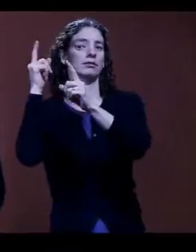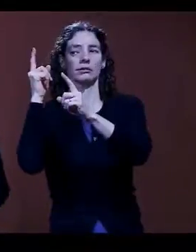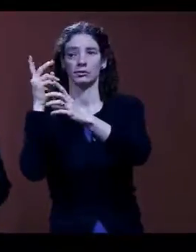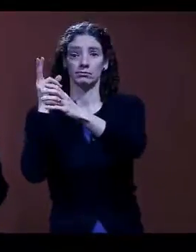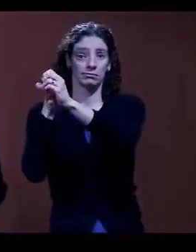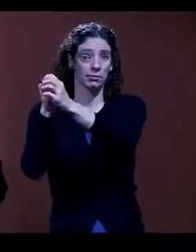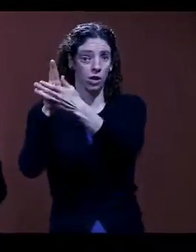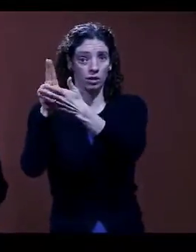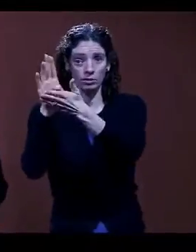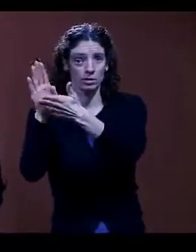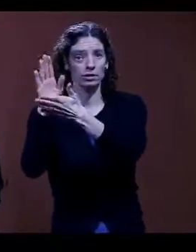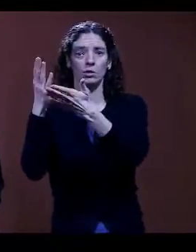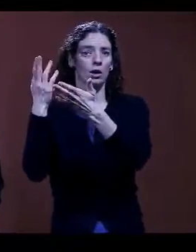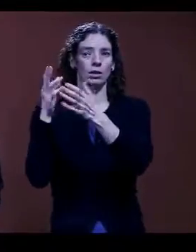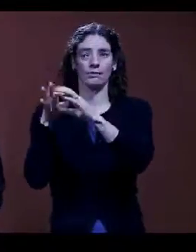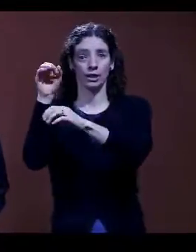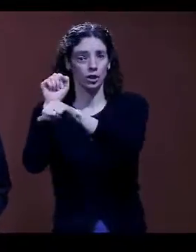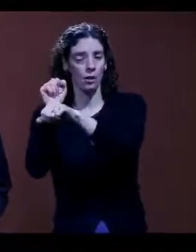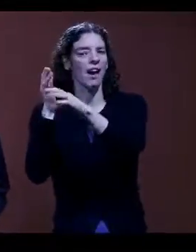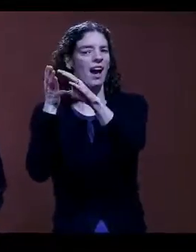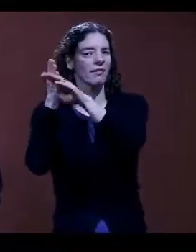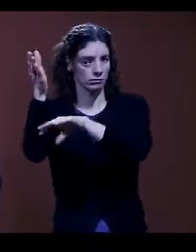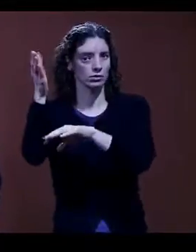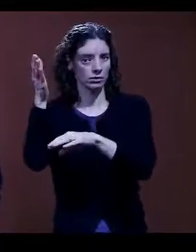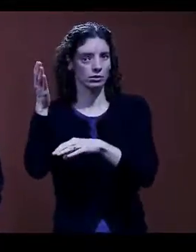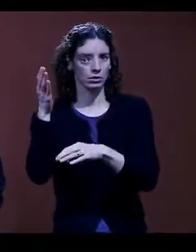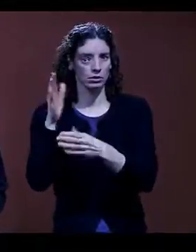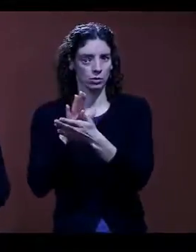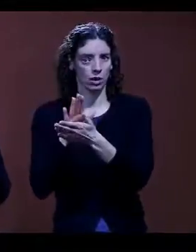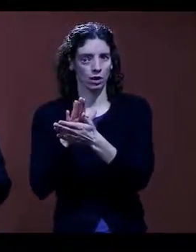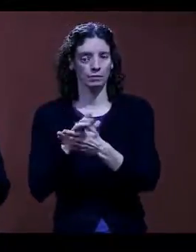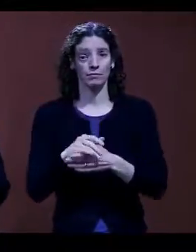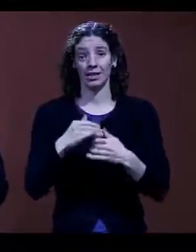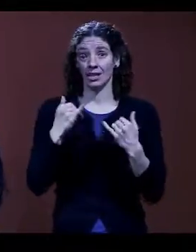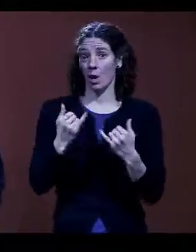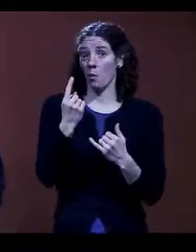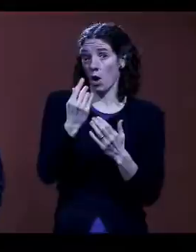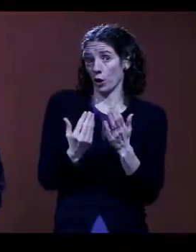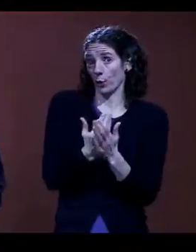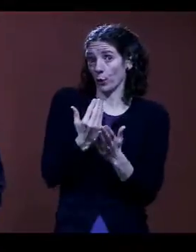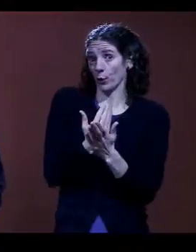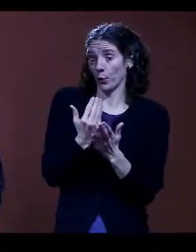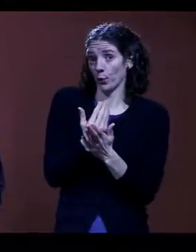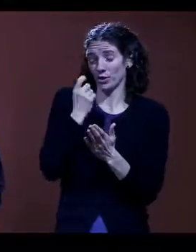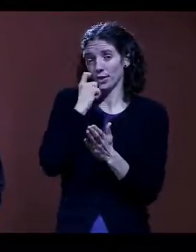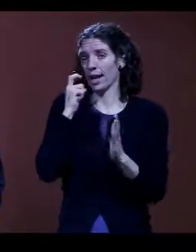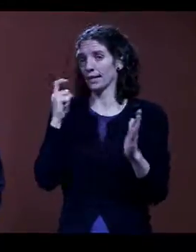actually, there's 17 now. Parent engagement is a new predictor that has just been identified.